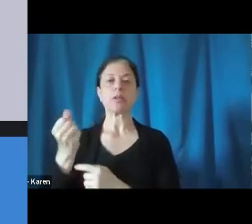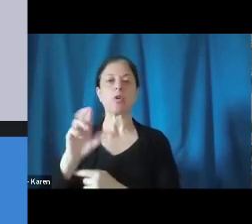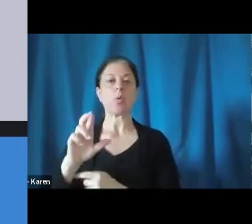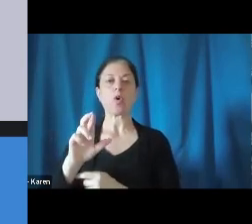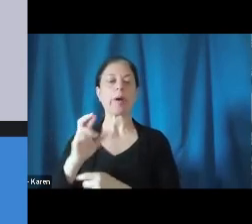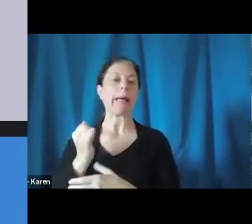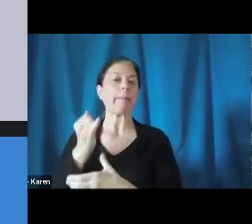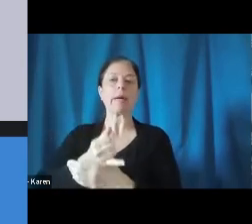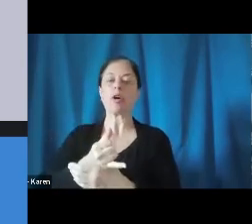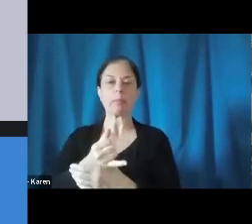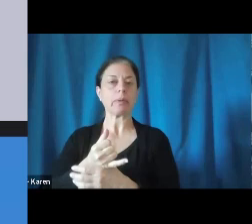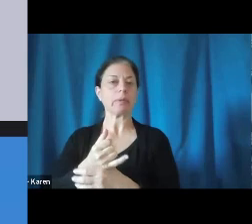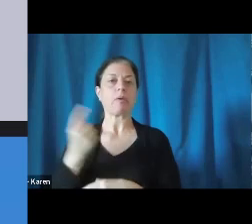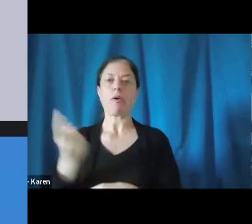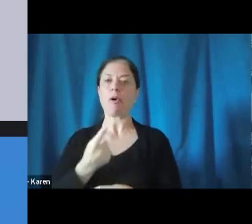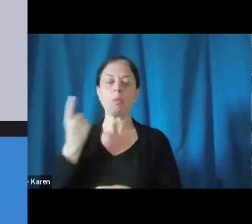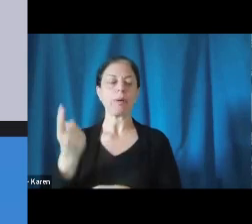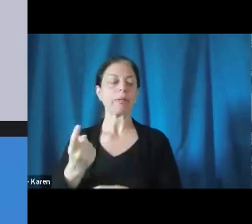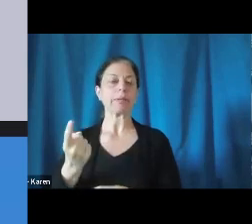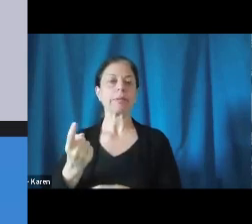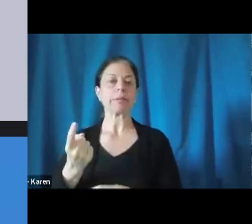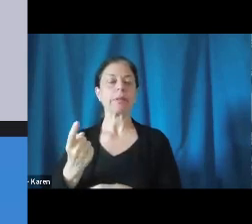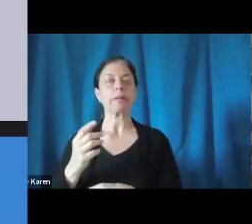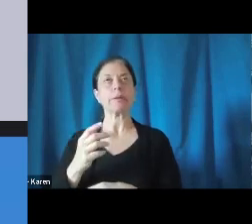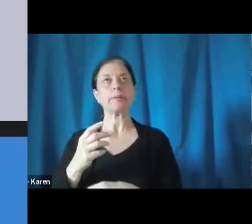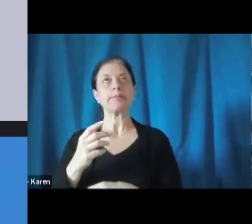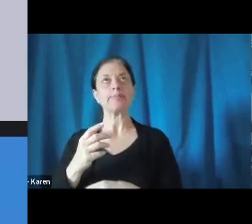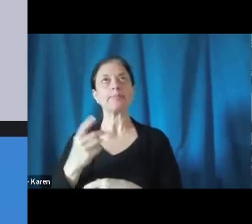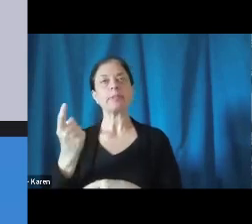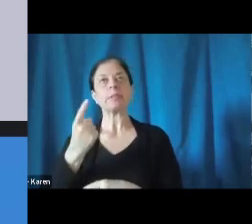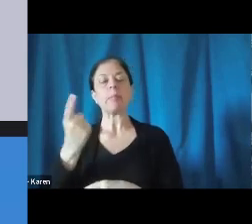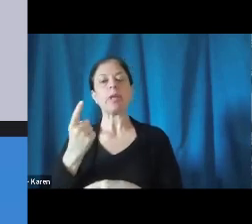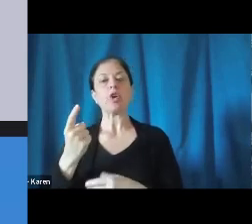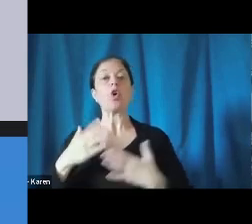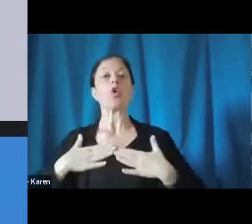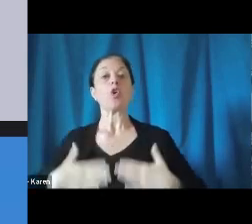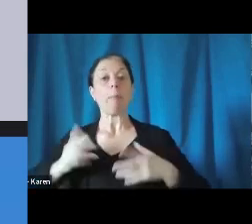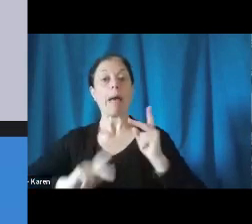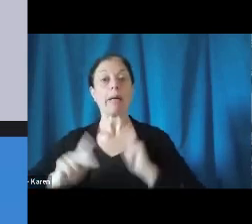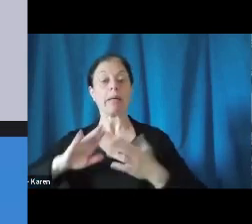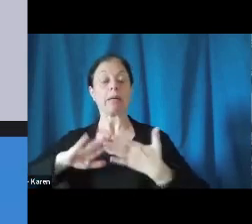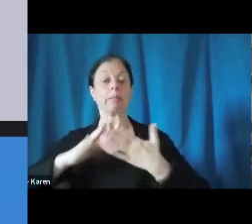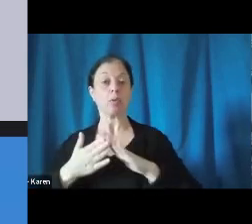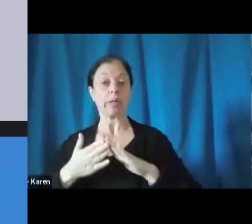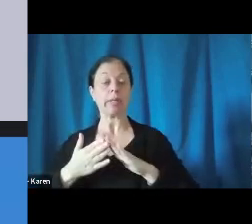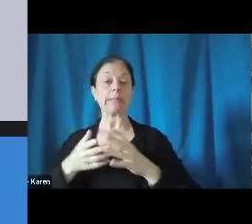right now, in the modern world, because not that disability or im